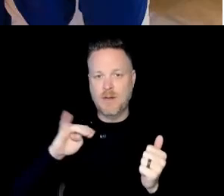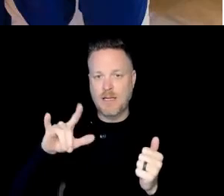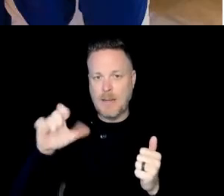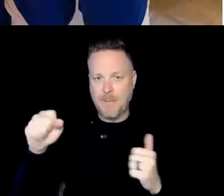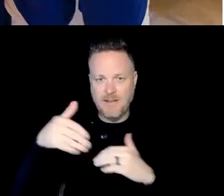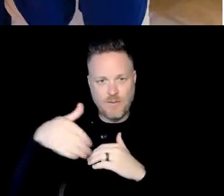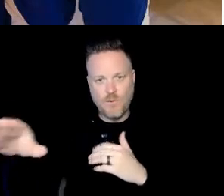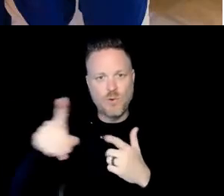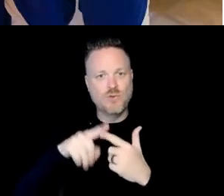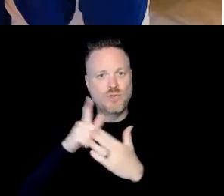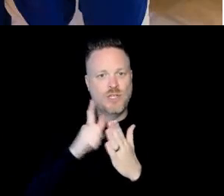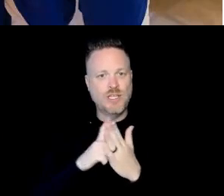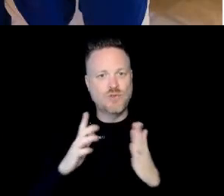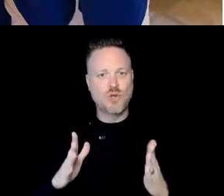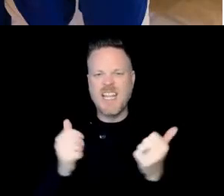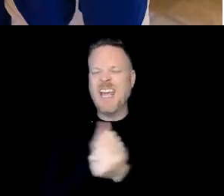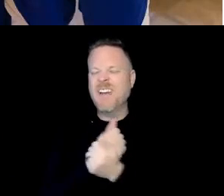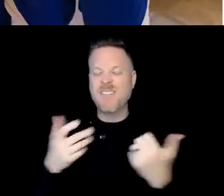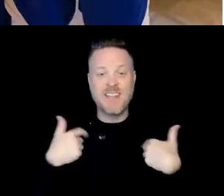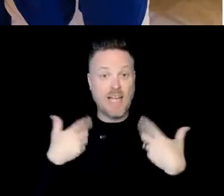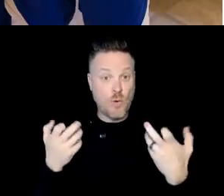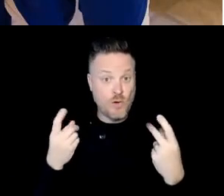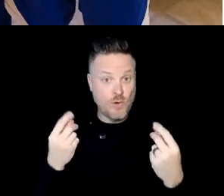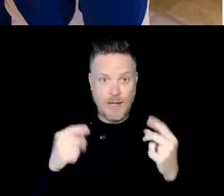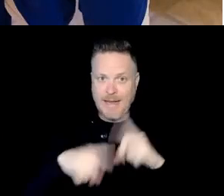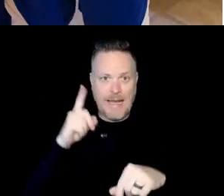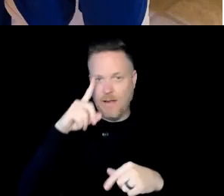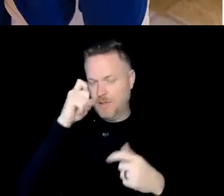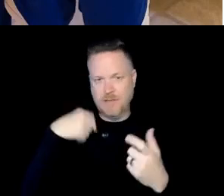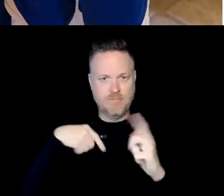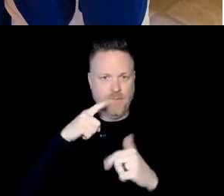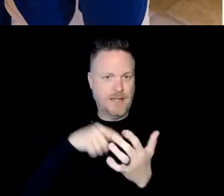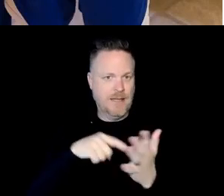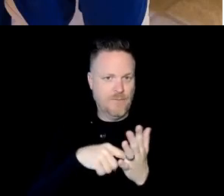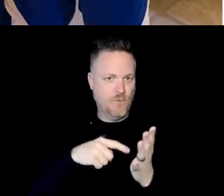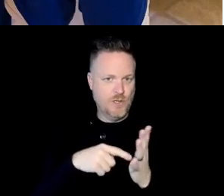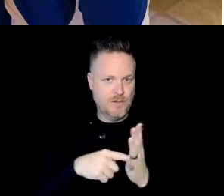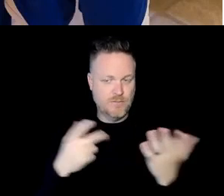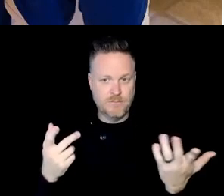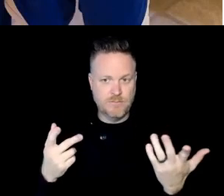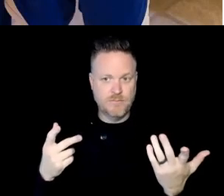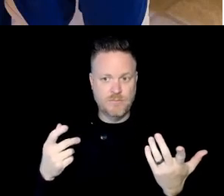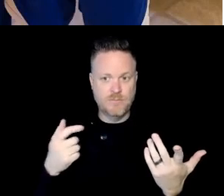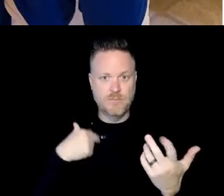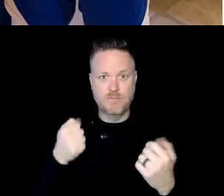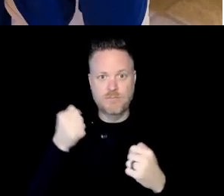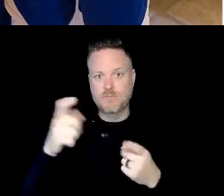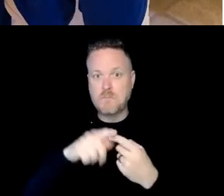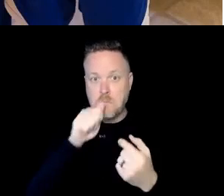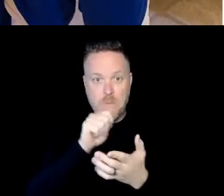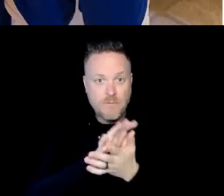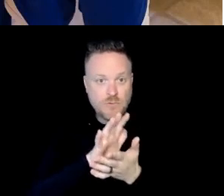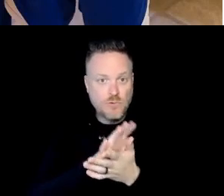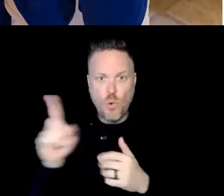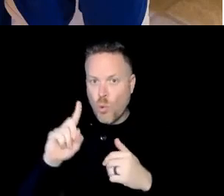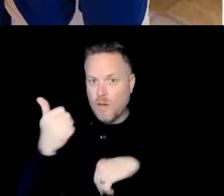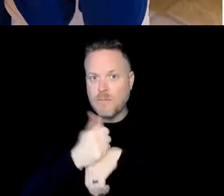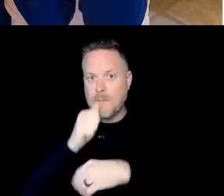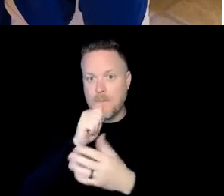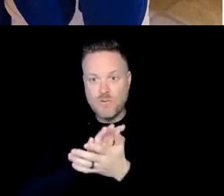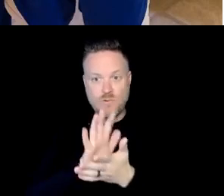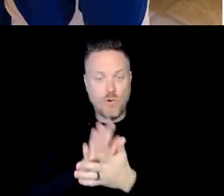Everything I want to do I can't because I can't afford it. Do private schools take him?